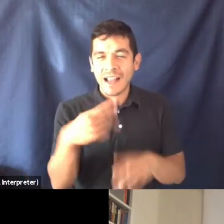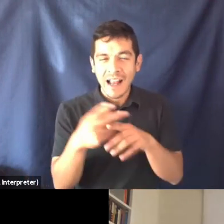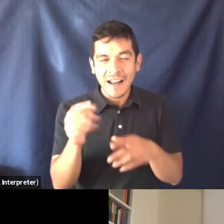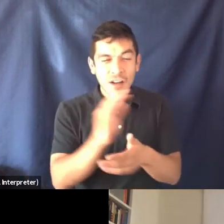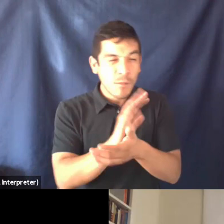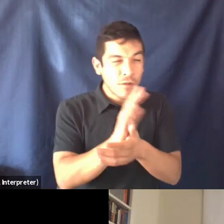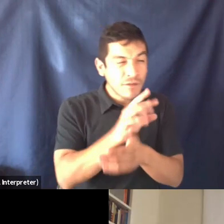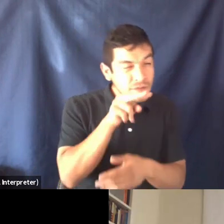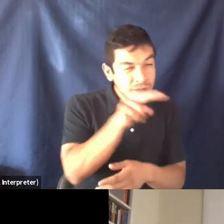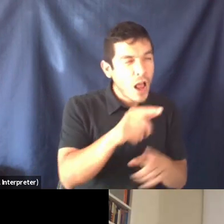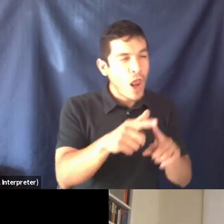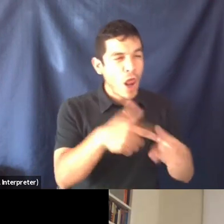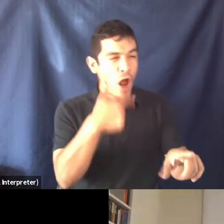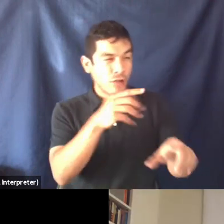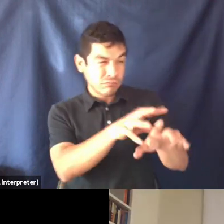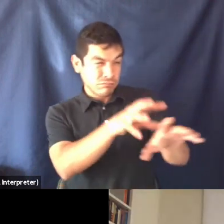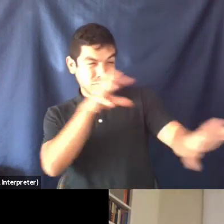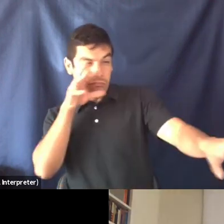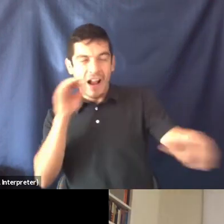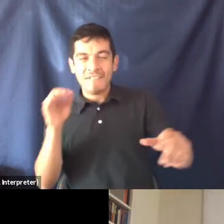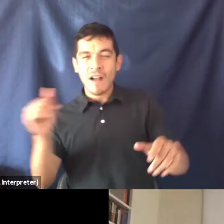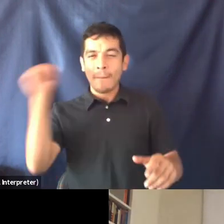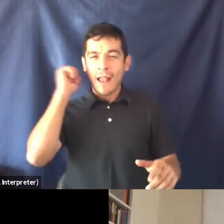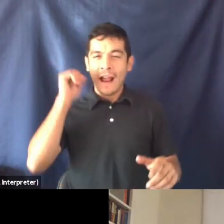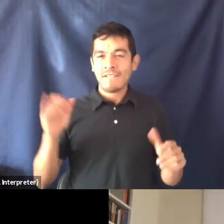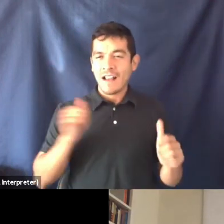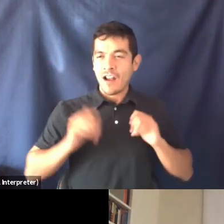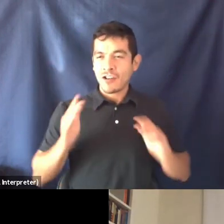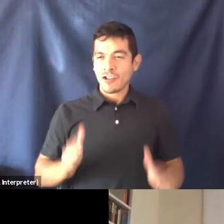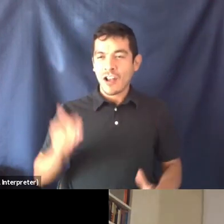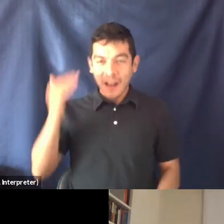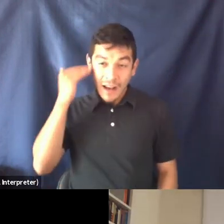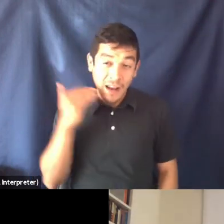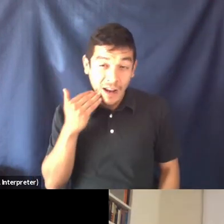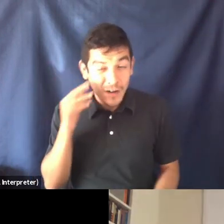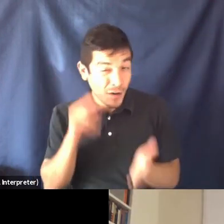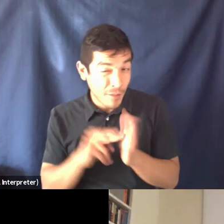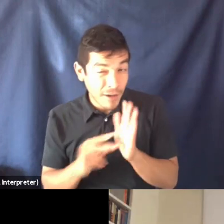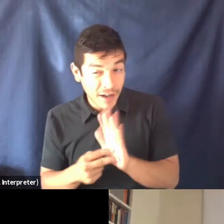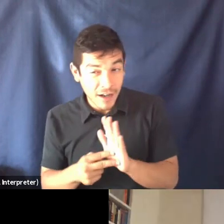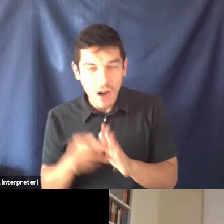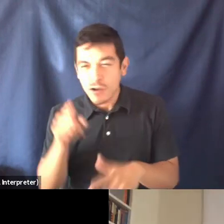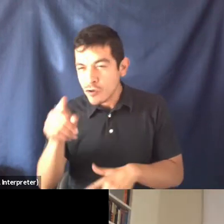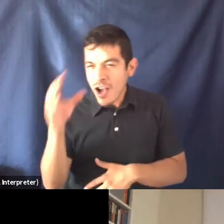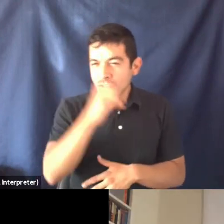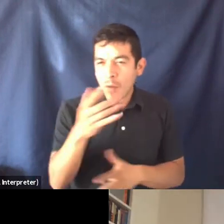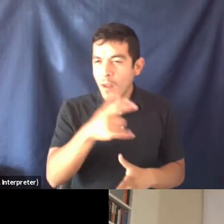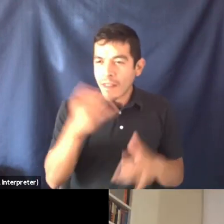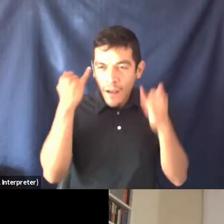like a long shot of the back of an actress's head you're pulled in, you're assuming what they're thinking you know, what they're imagining, inner life of that actress.